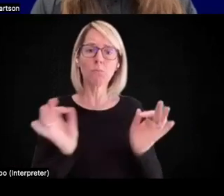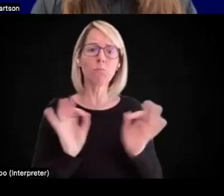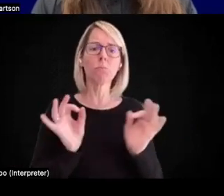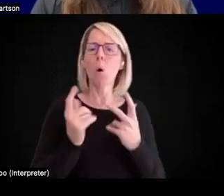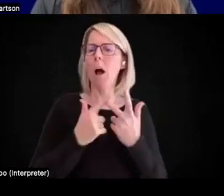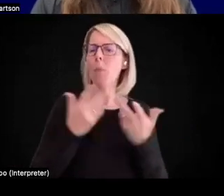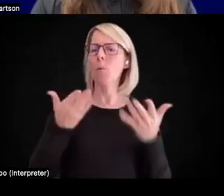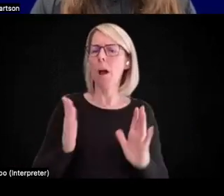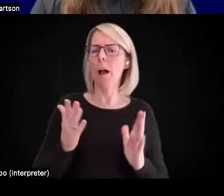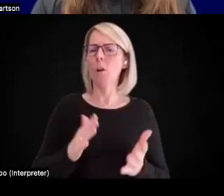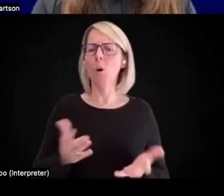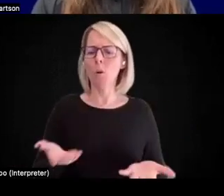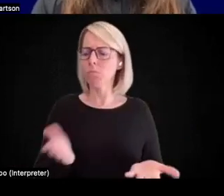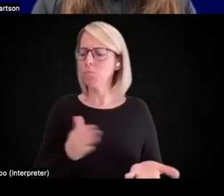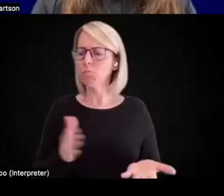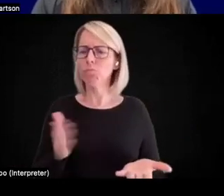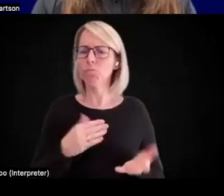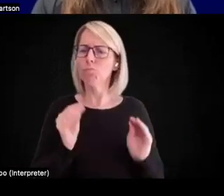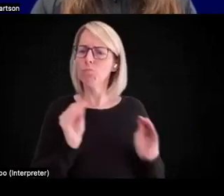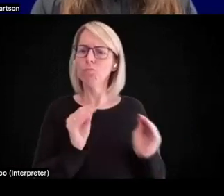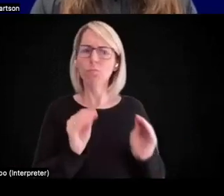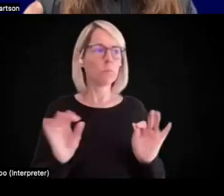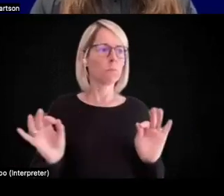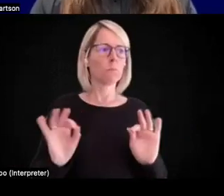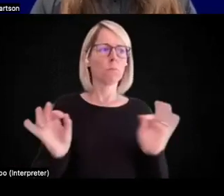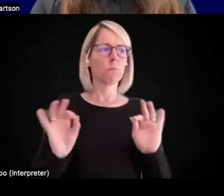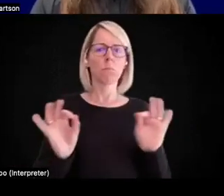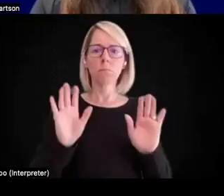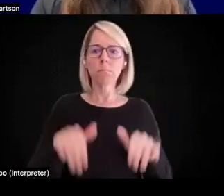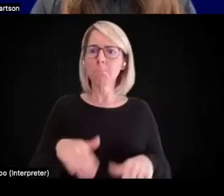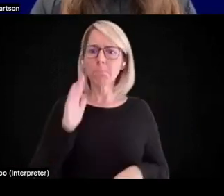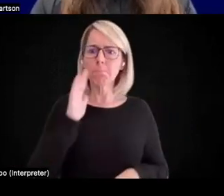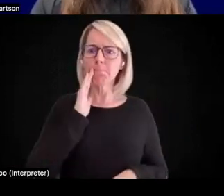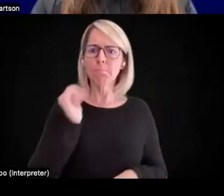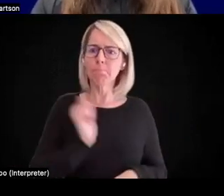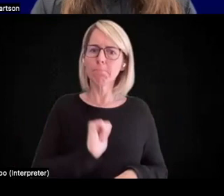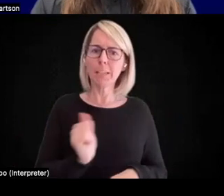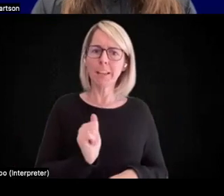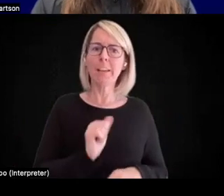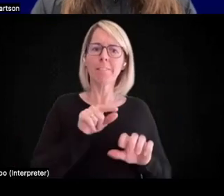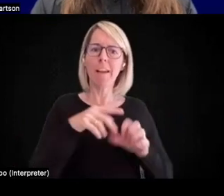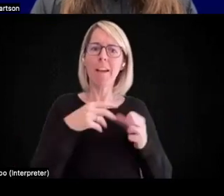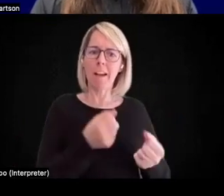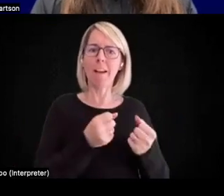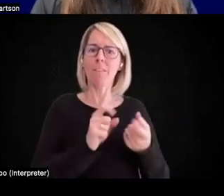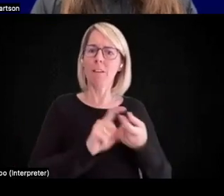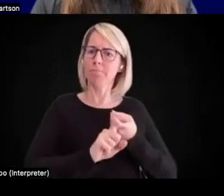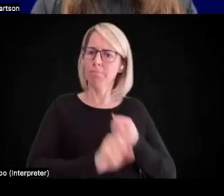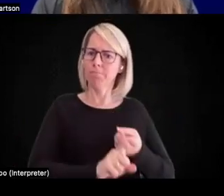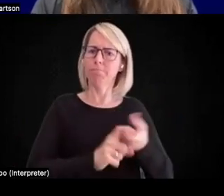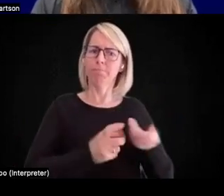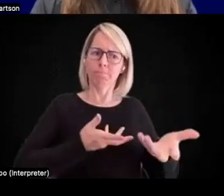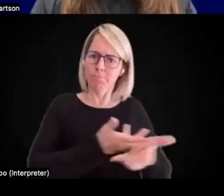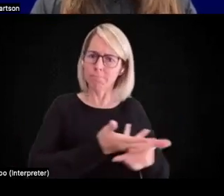That's okay. That's perfectly fine. They've had a sustained interaction. The child has developed an